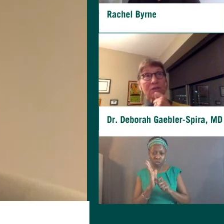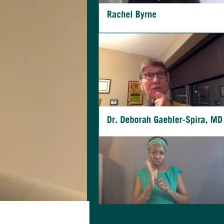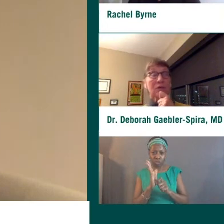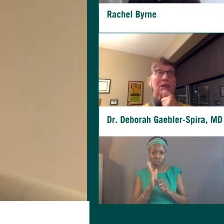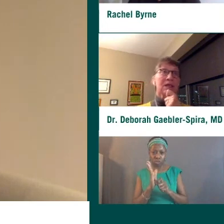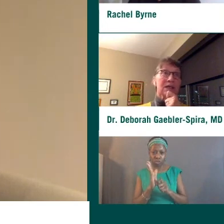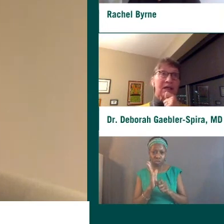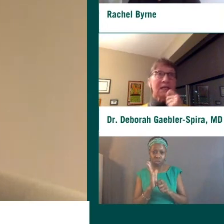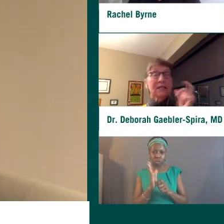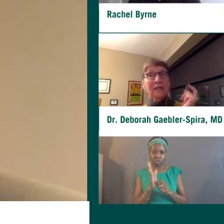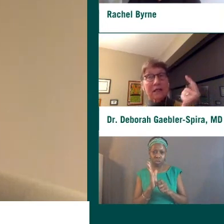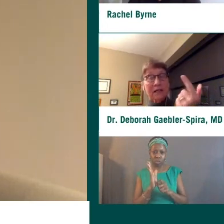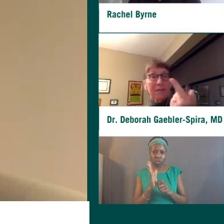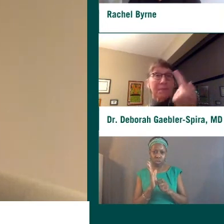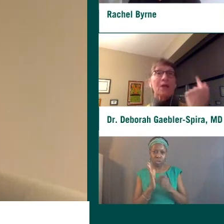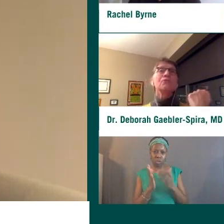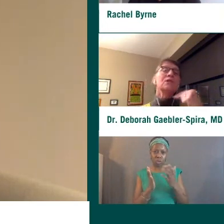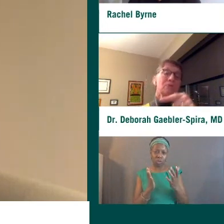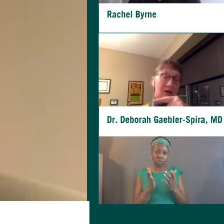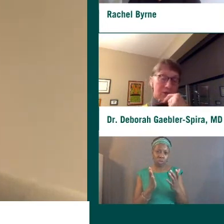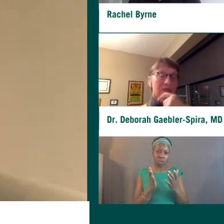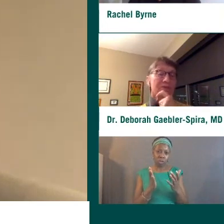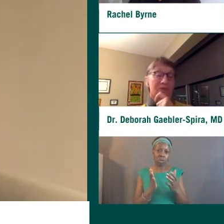A reroute of S of the glands as well,